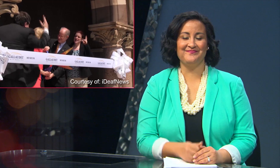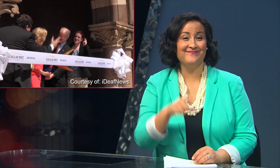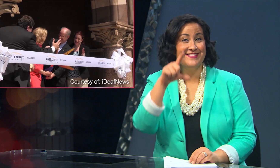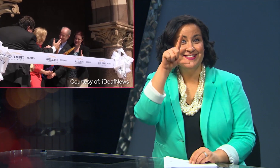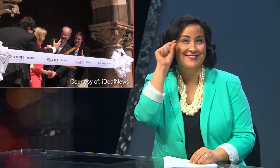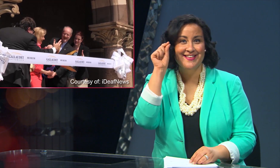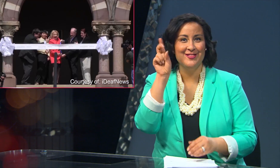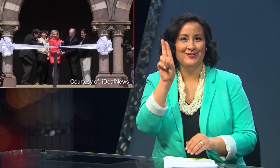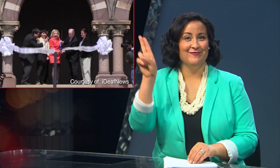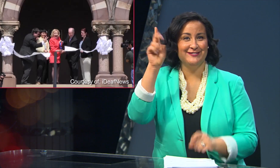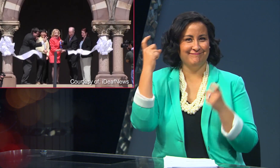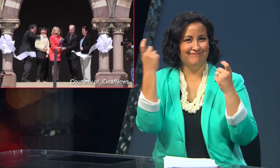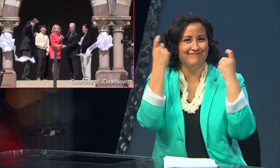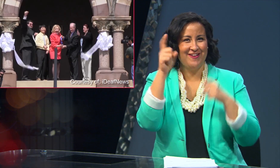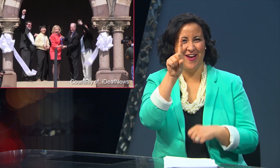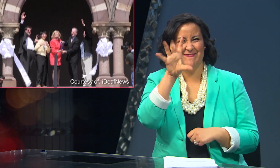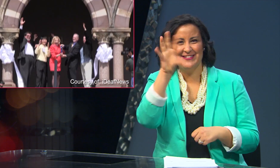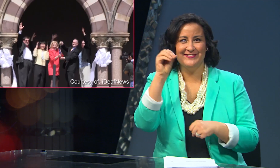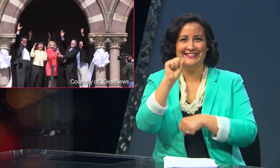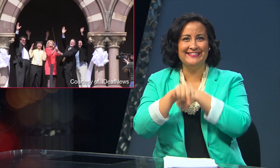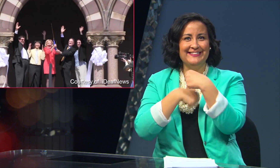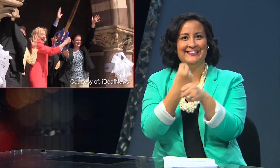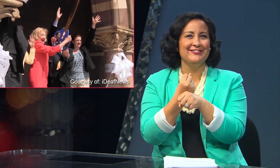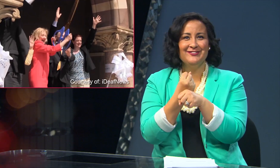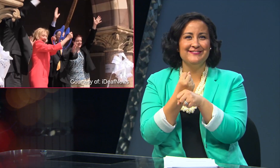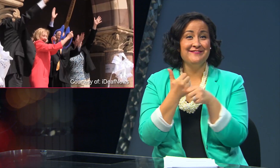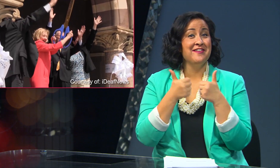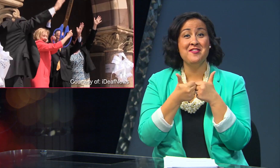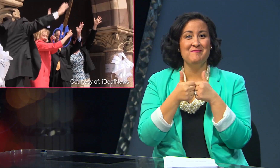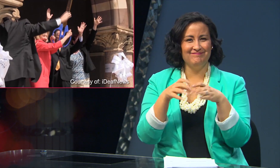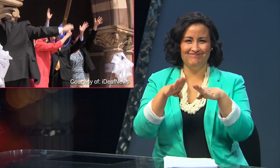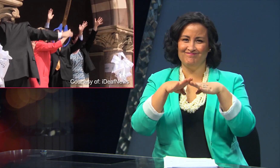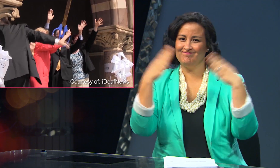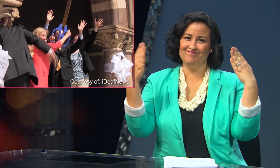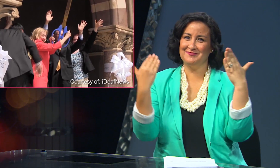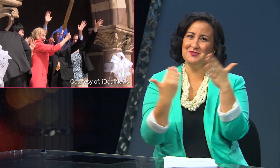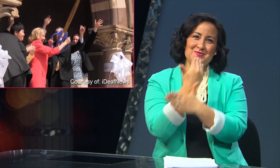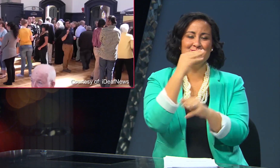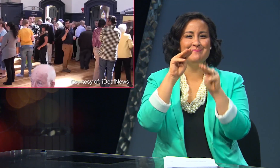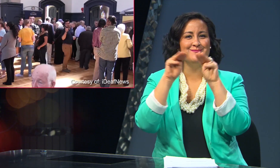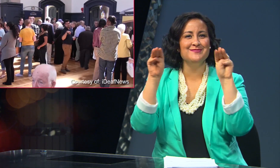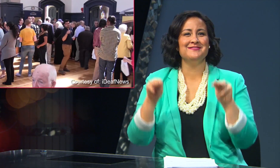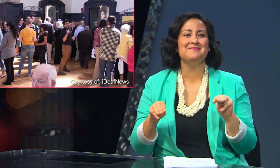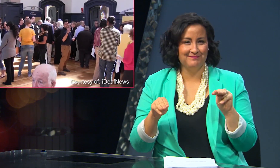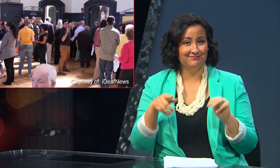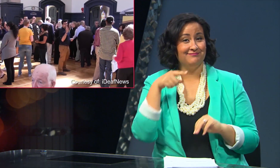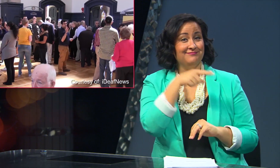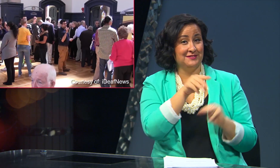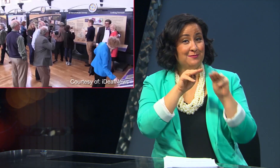GALLAUDET UNIVERSITY CELEBRATED 150 YEARS WITH THE OPENING OF A NEW MUSEUM. THE MUSEUM